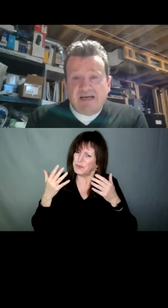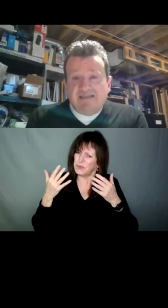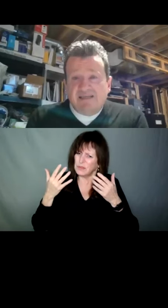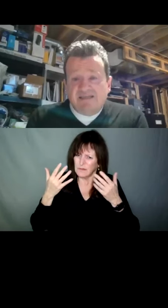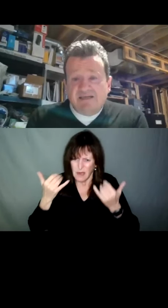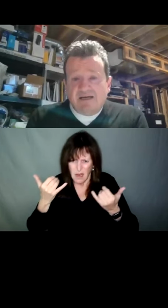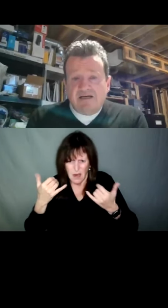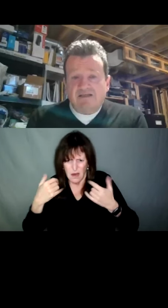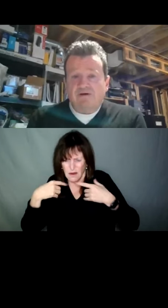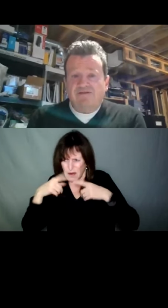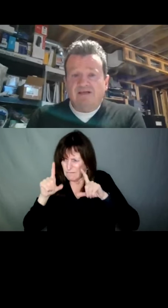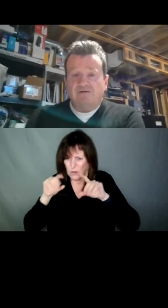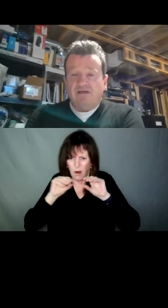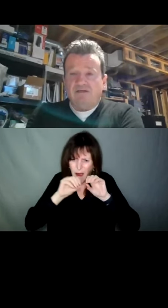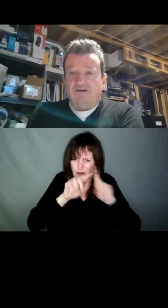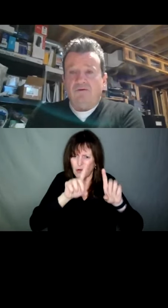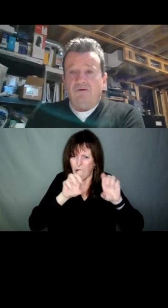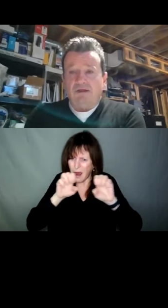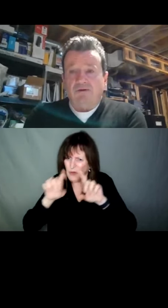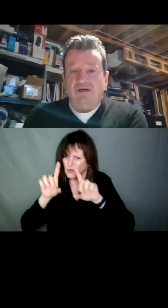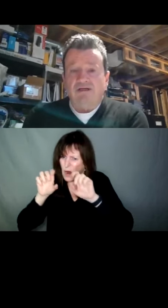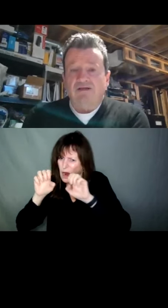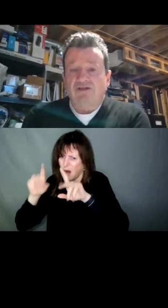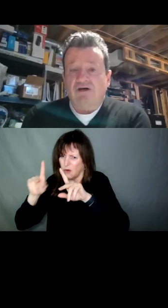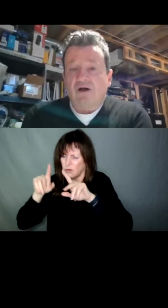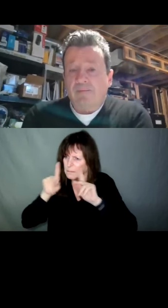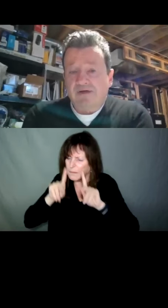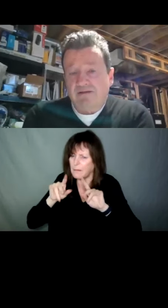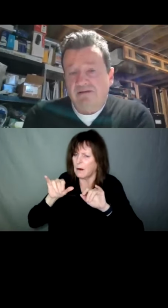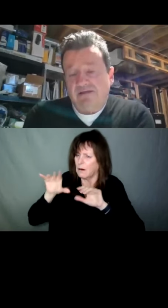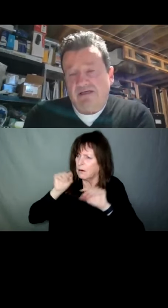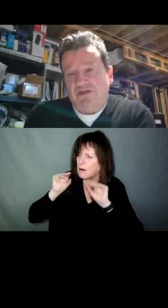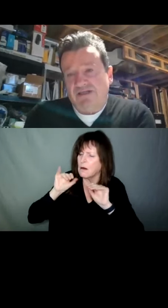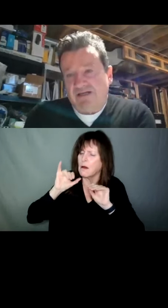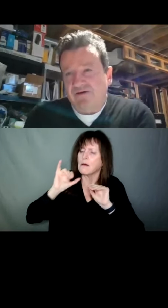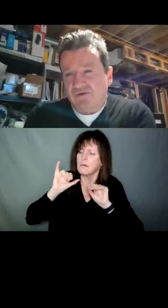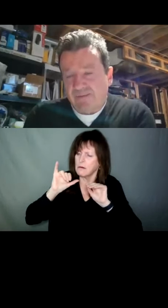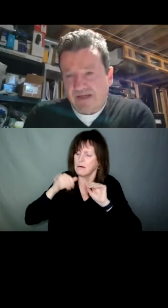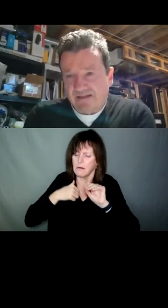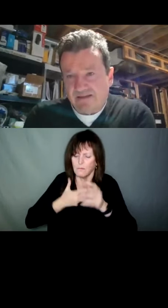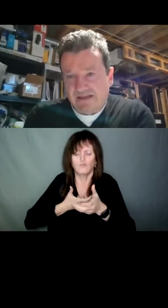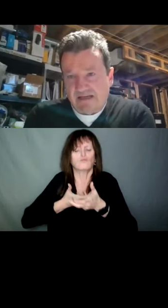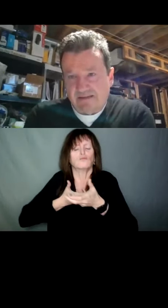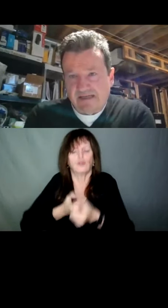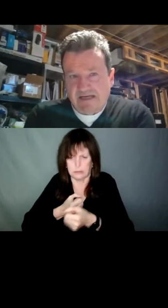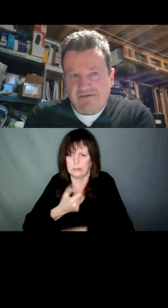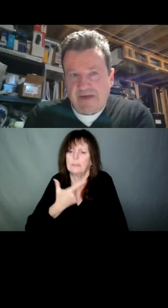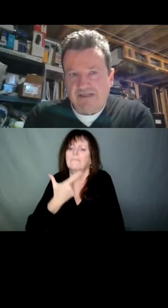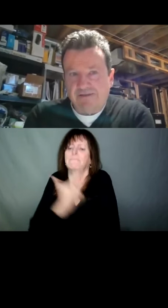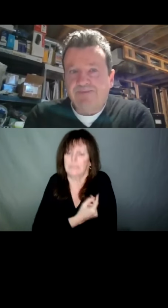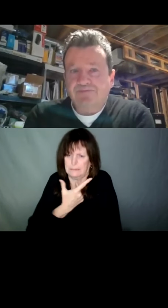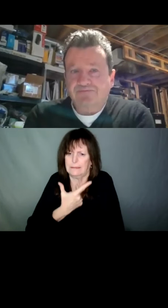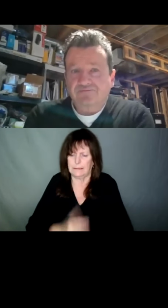hoping to do in this webinar is create some comfort for some informed decision-making around vaccination.